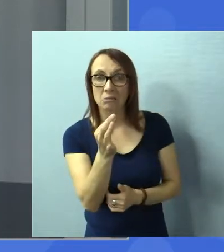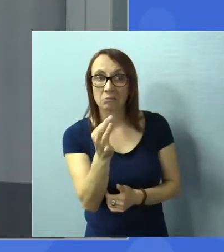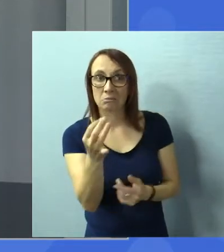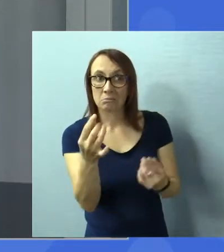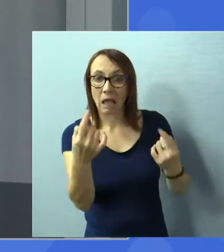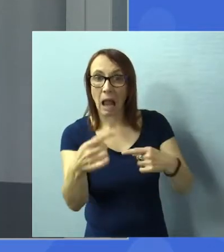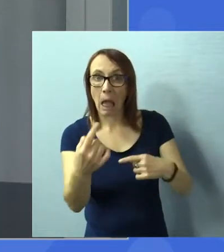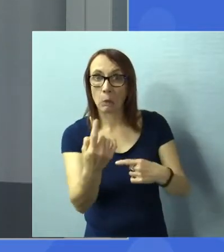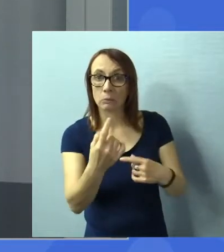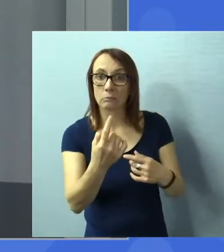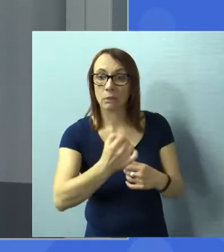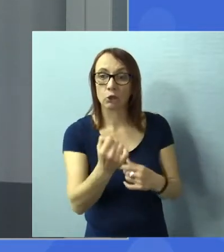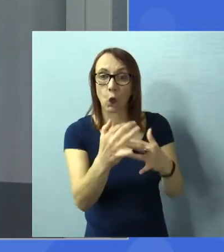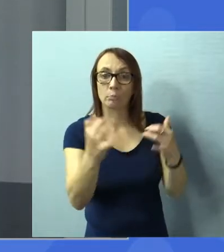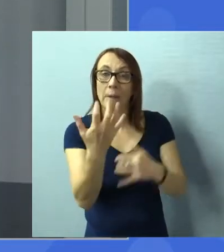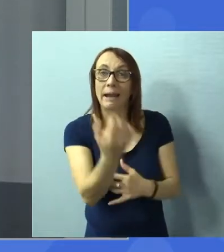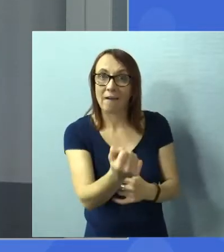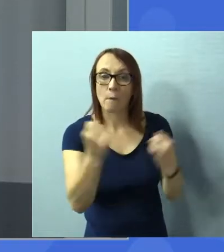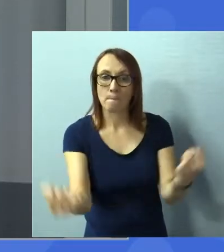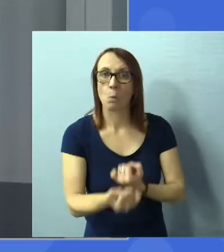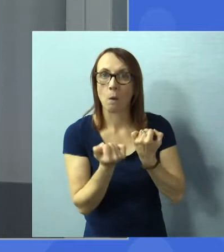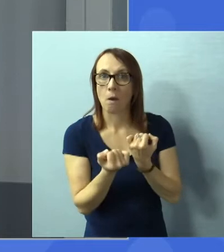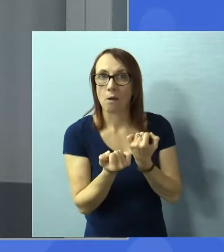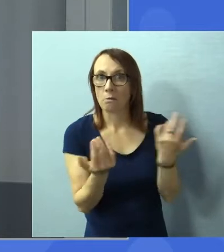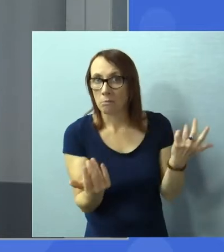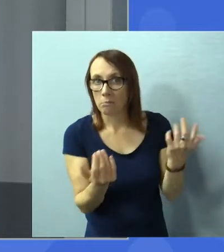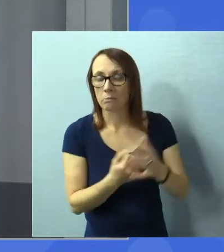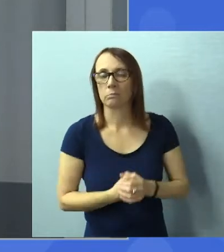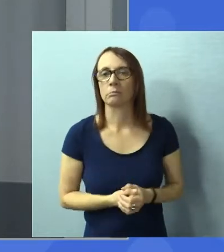has the power to legislate for a referendum and even if we fall short of